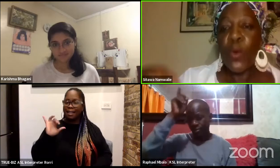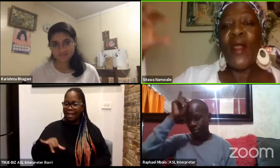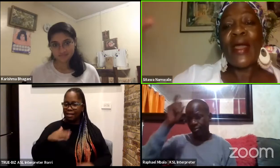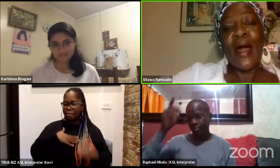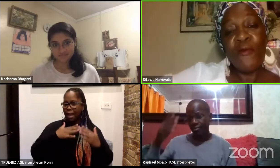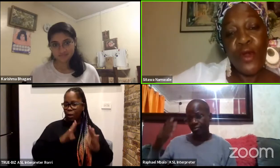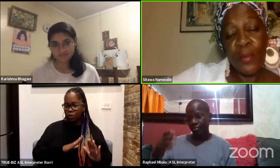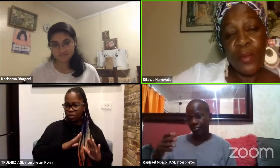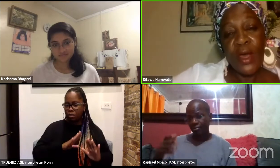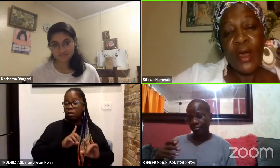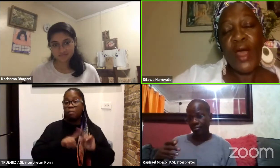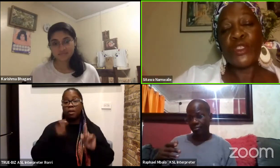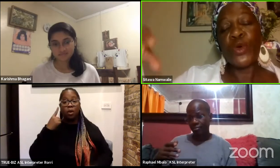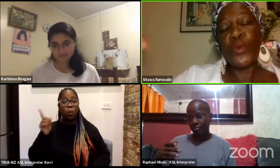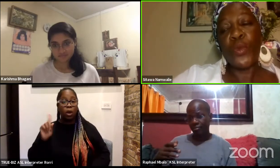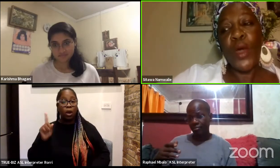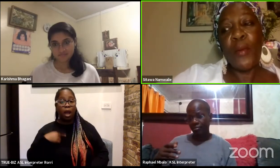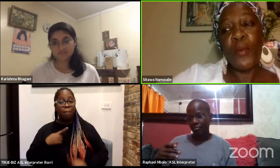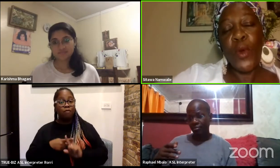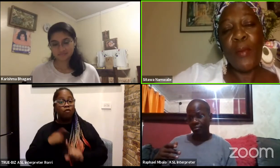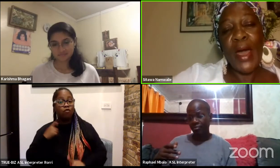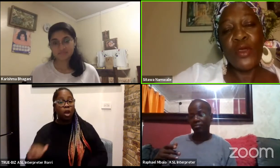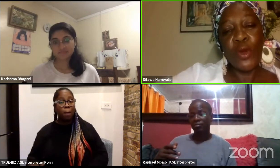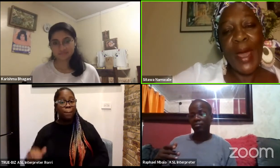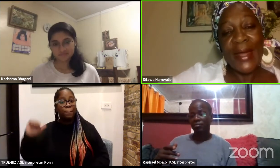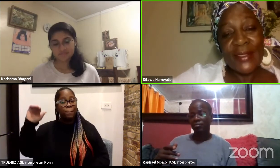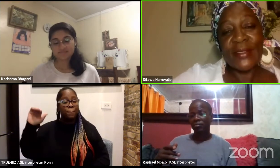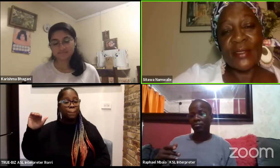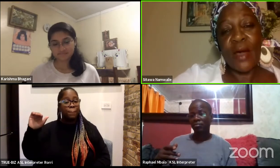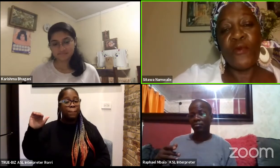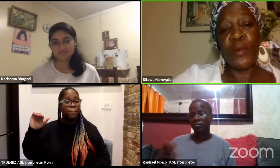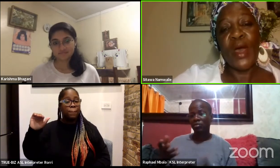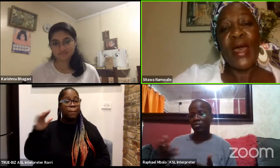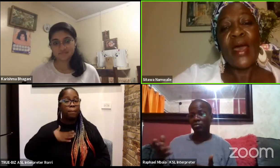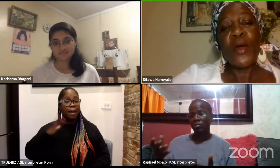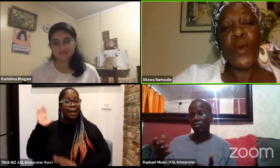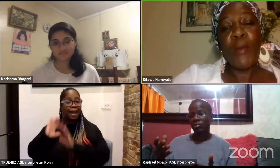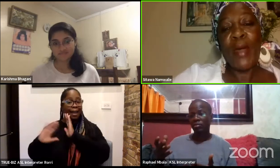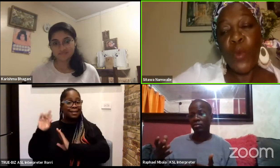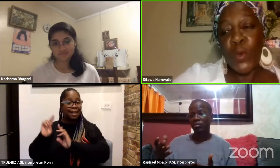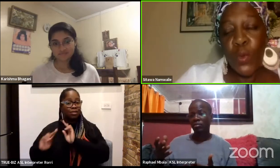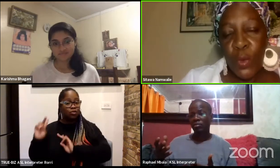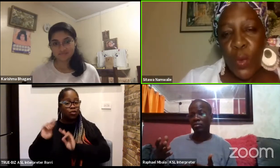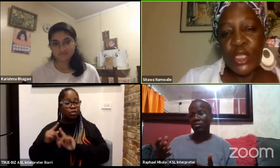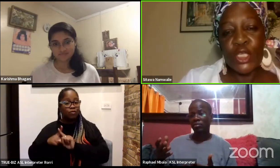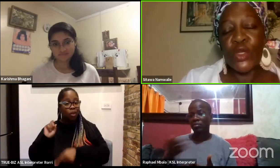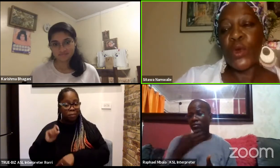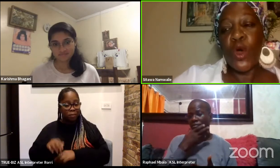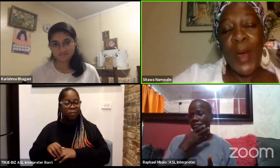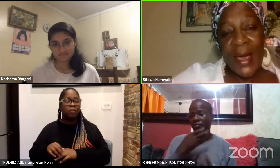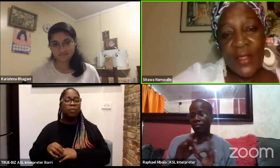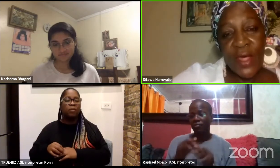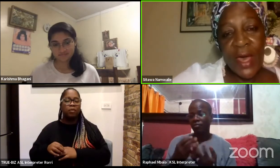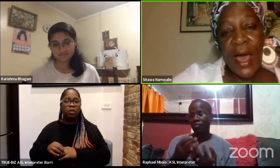but where I come from, right, so where where my ancestors come from, when we were children would go back there